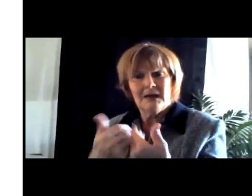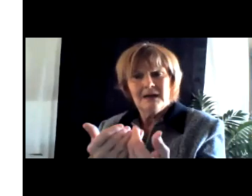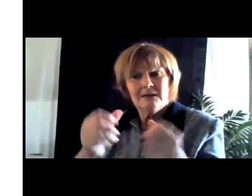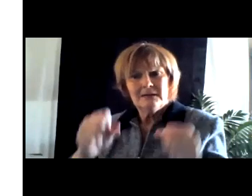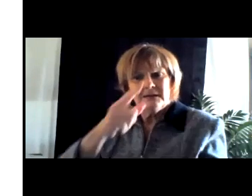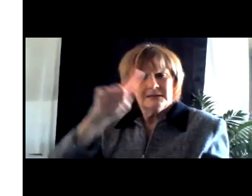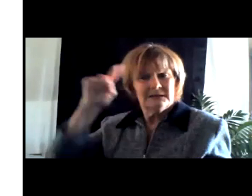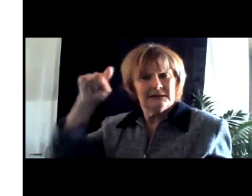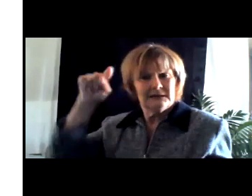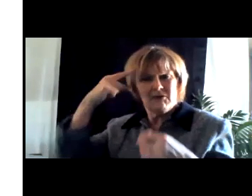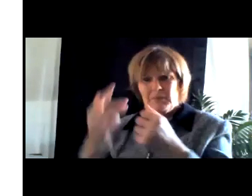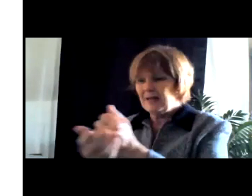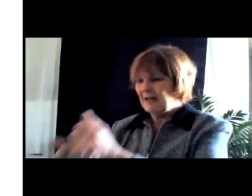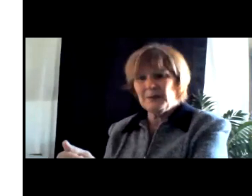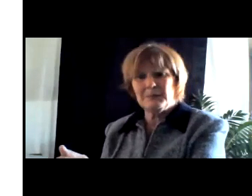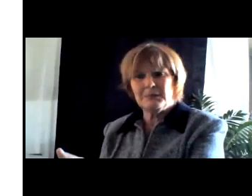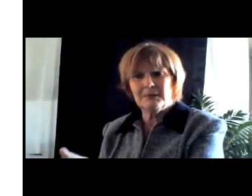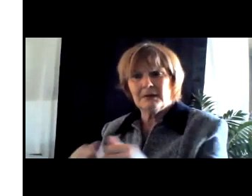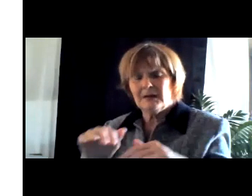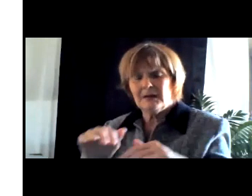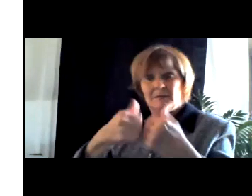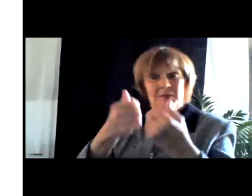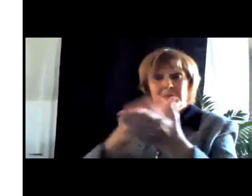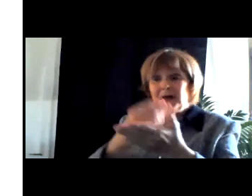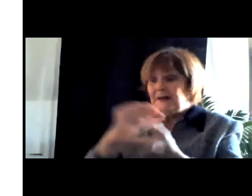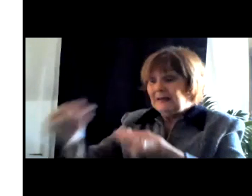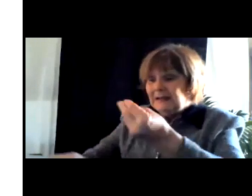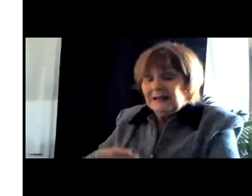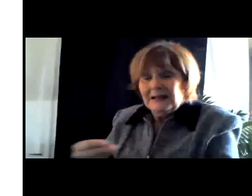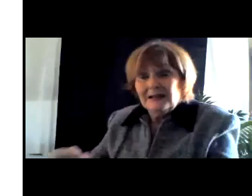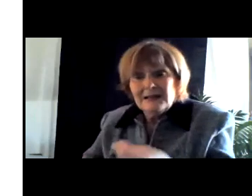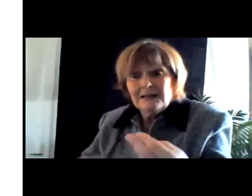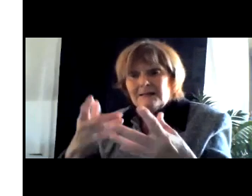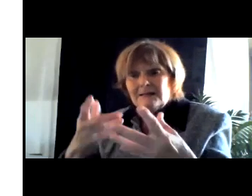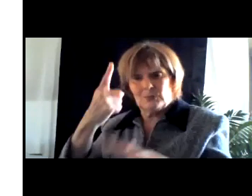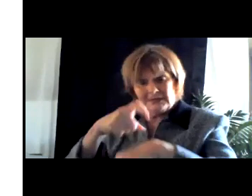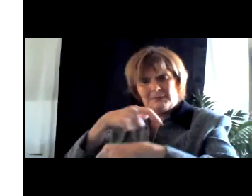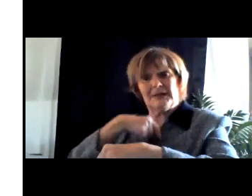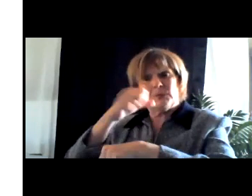or additional donations. I was working in a shelter in Louisiana,